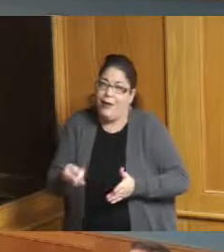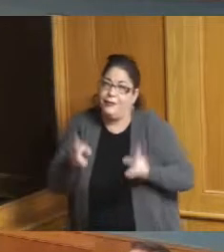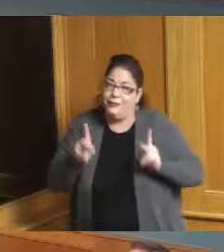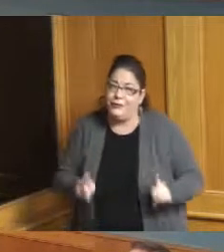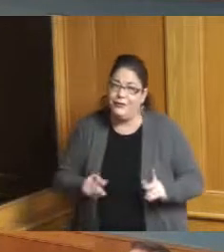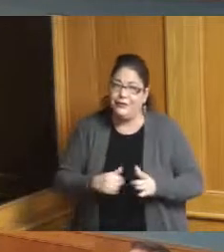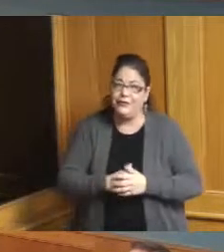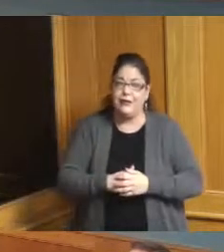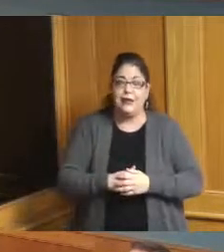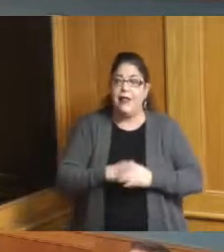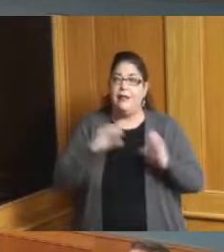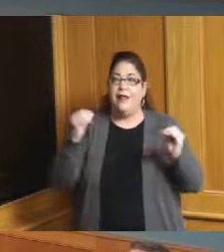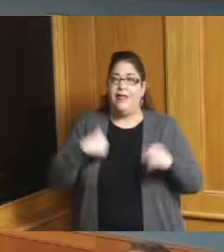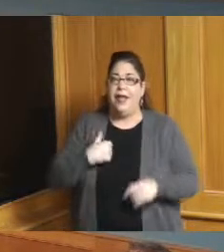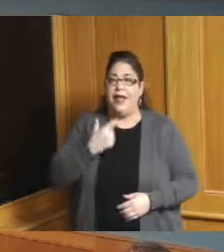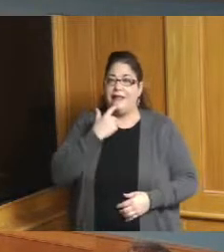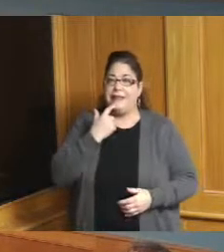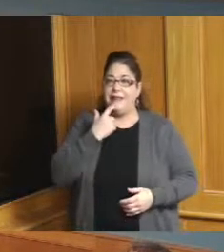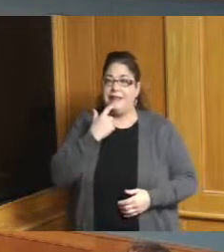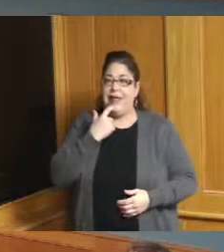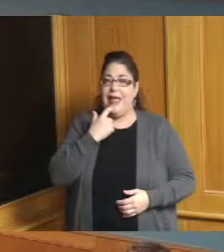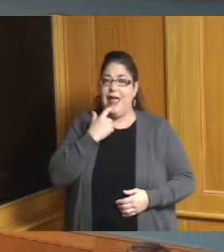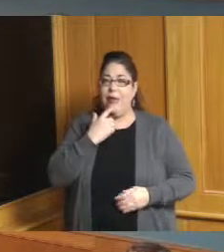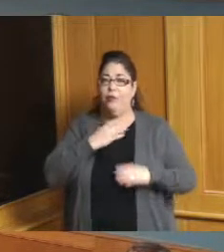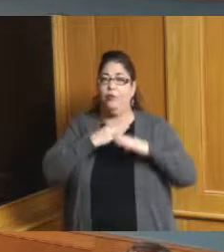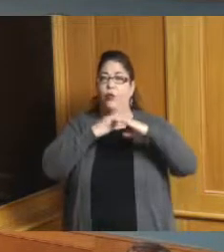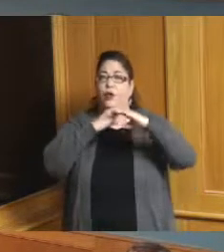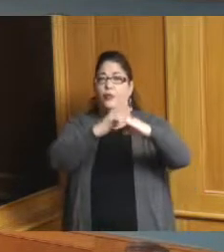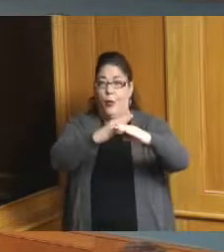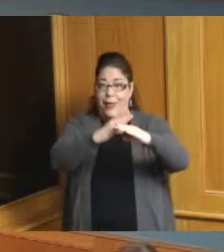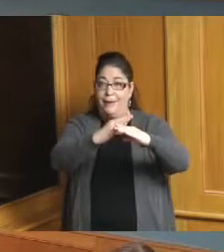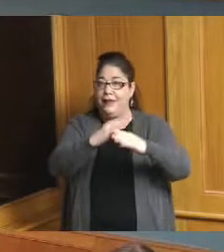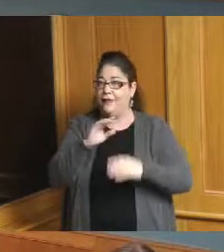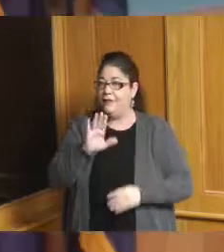nothing I said this does I didn't say this prohibited the 513 Relief bus I said if we